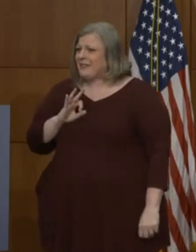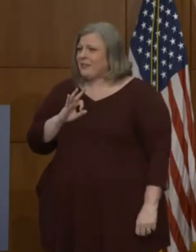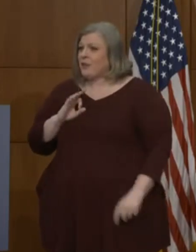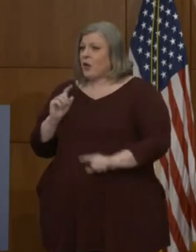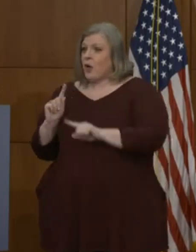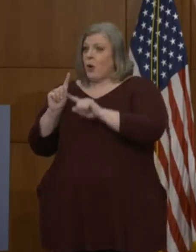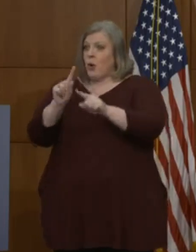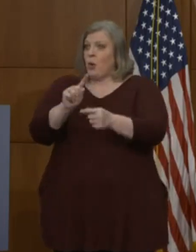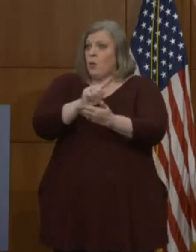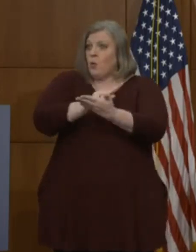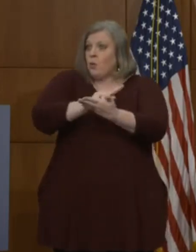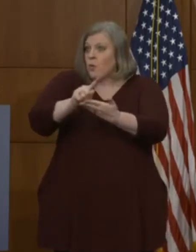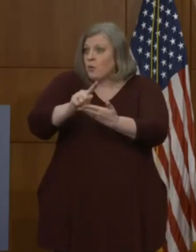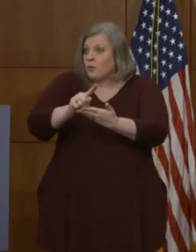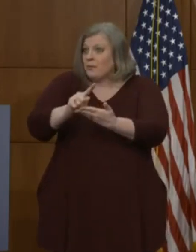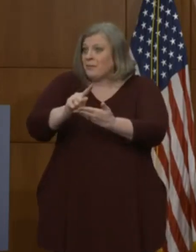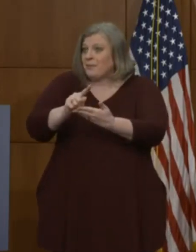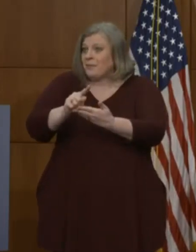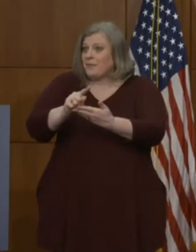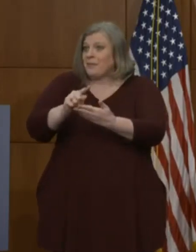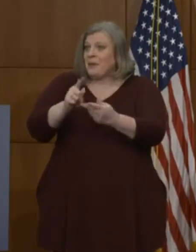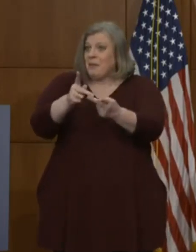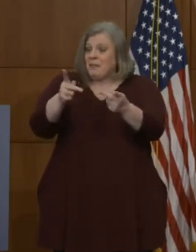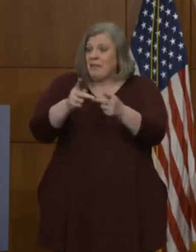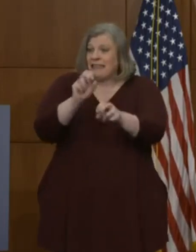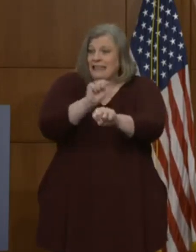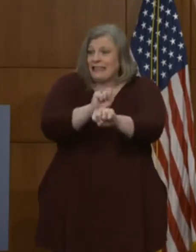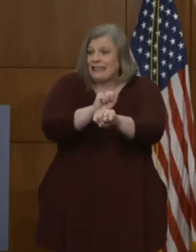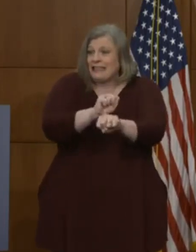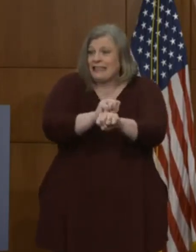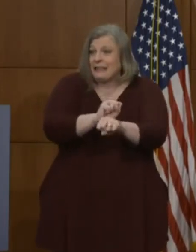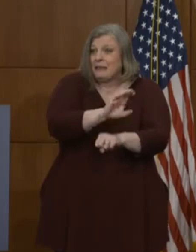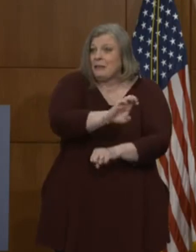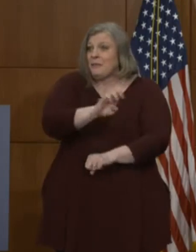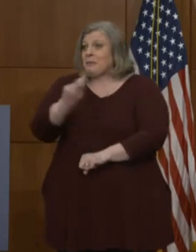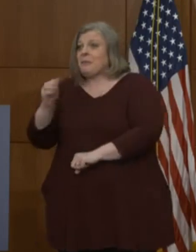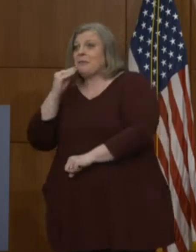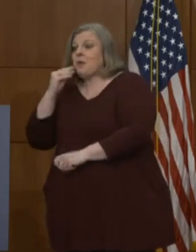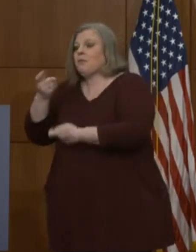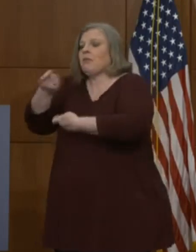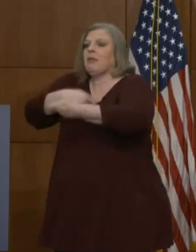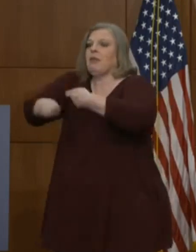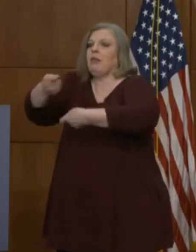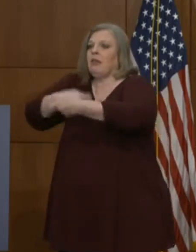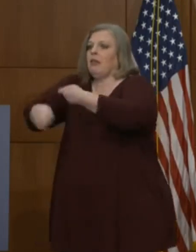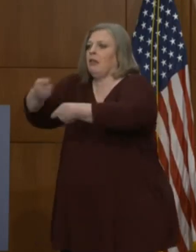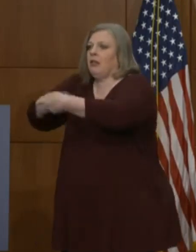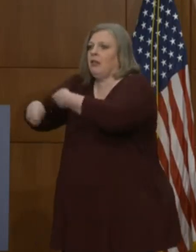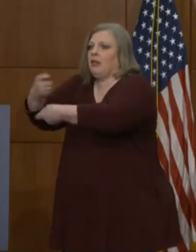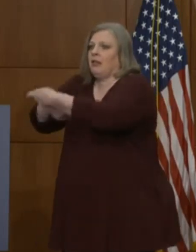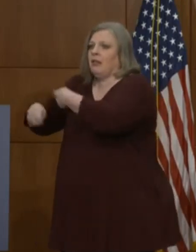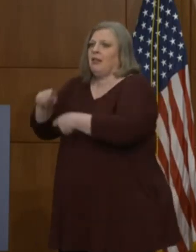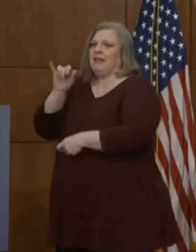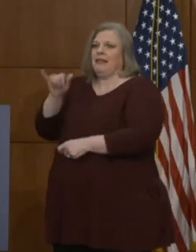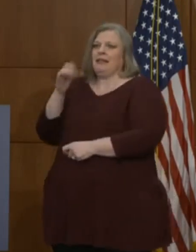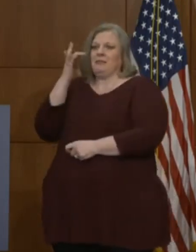INDEFINITE STAFF SO SPENDING A WEEK AT A- FACILITY- INCLUDING WEEK AT A- FACILITY- INCLUDING WORKING THROUGH THE DETAILS OF WORKING THROUGH THE DETAILS OF HELPING OUT AT THE LONGTERM HELPING OUT AT THE LONGTERM CARE ENVIRONMENT. WAS WHERE